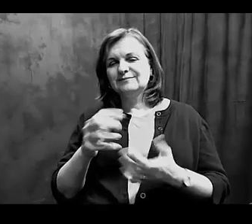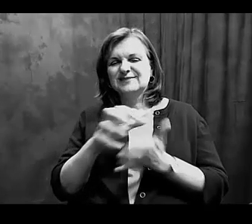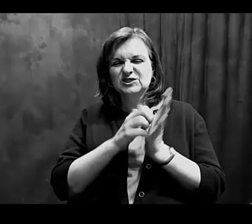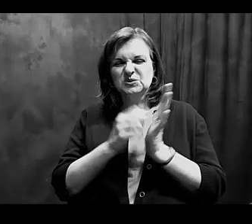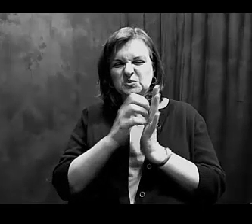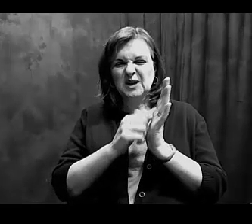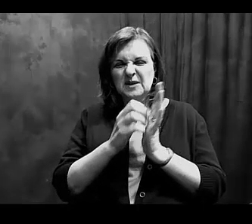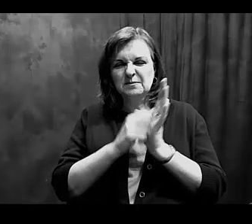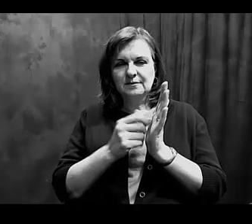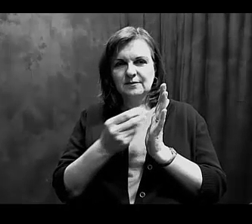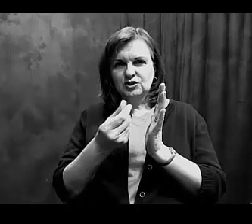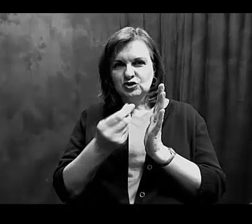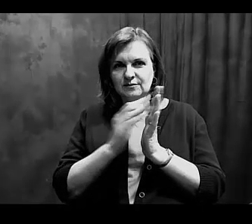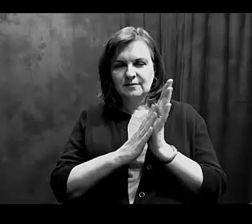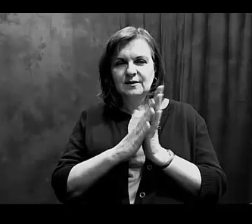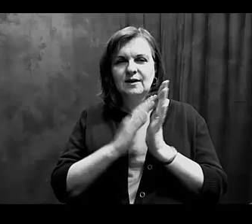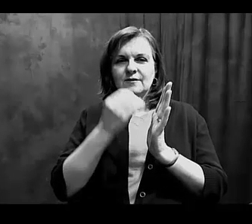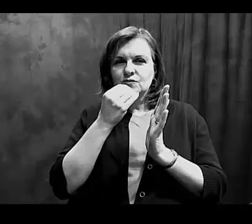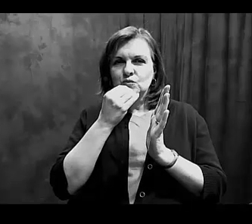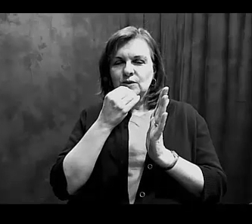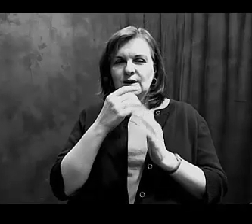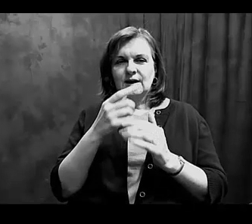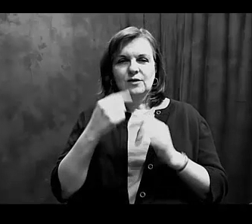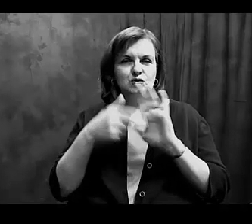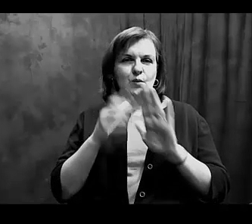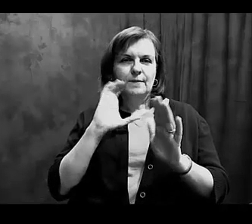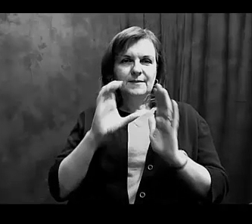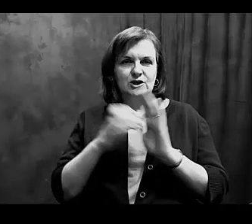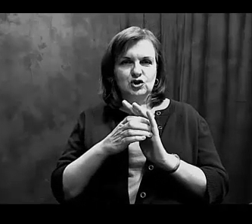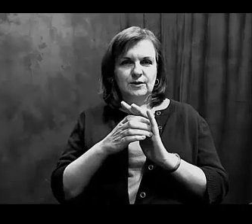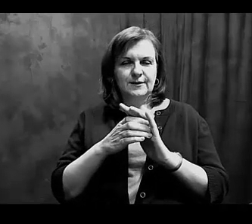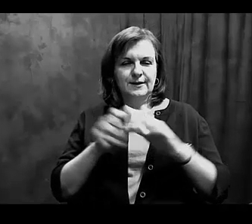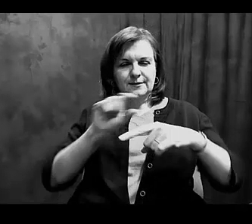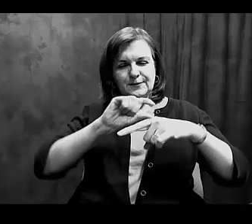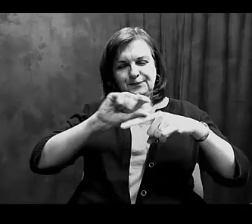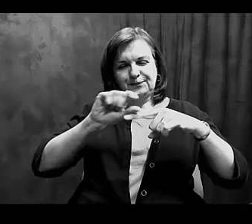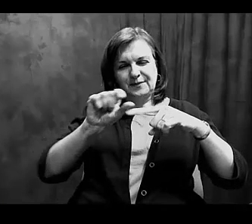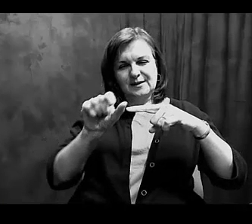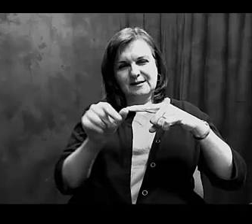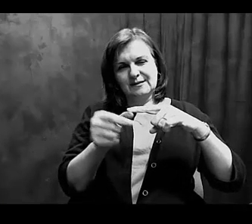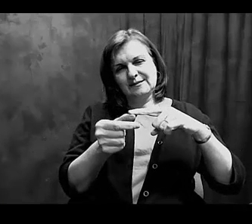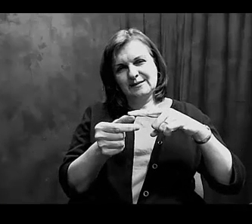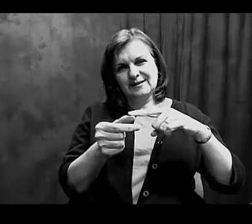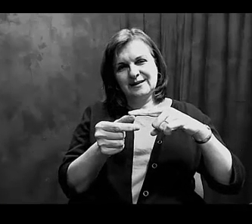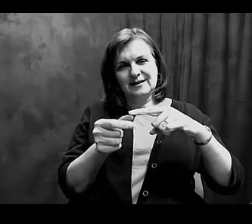used to scrape surfaces for food -- I'm going to show you a picture here. You see it has these hard